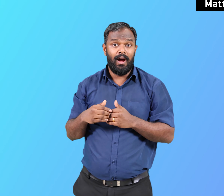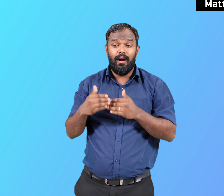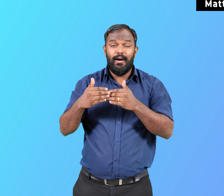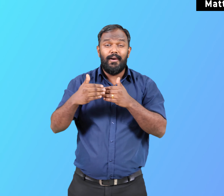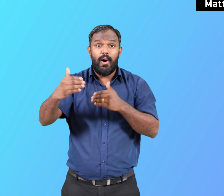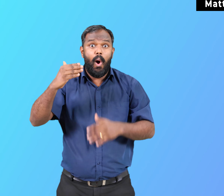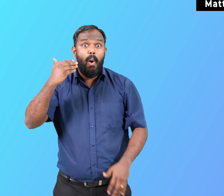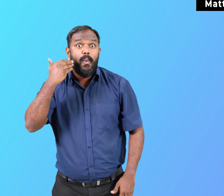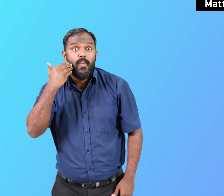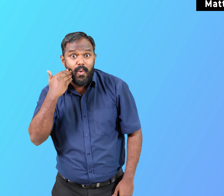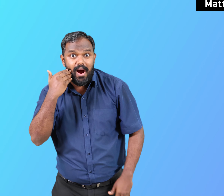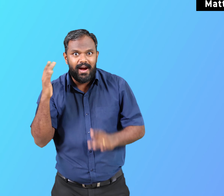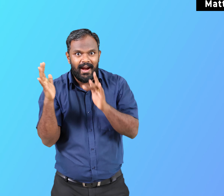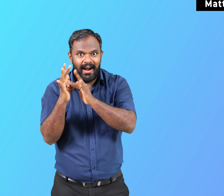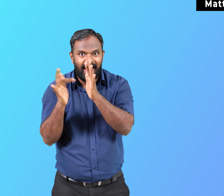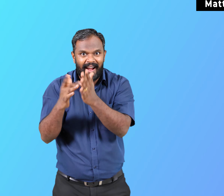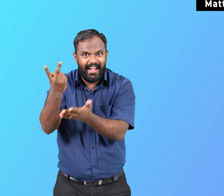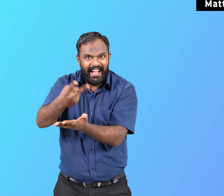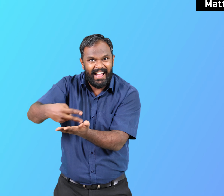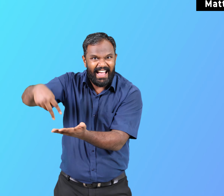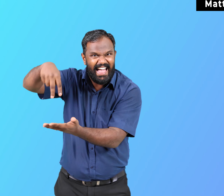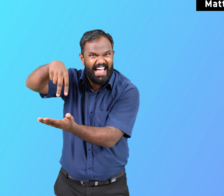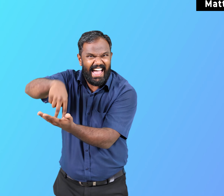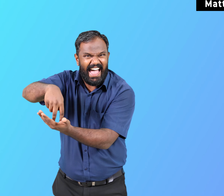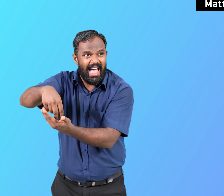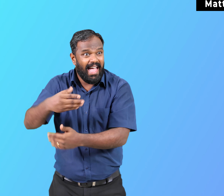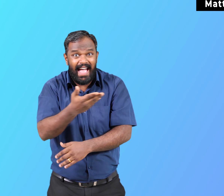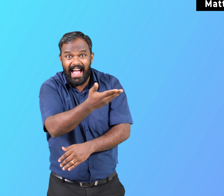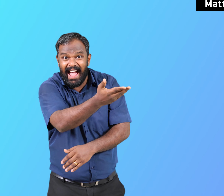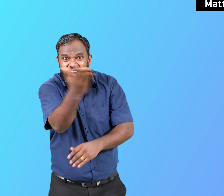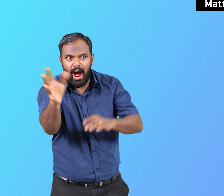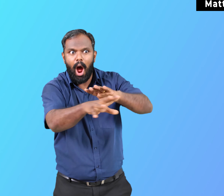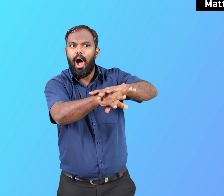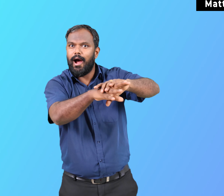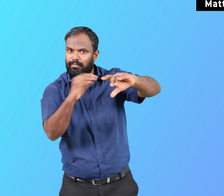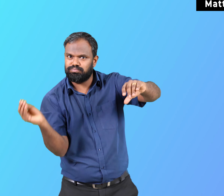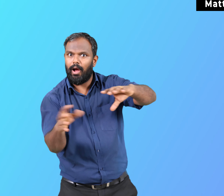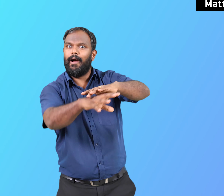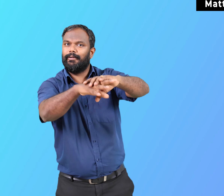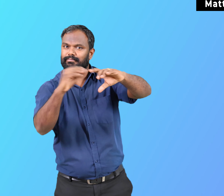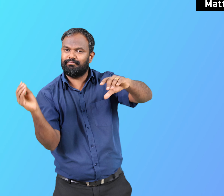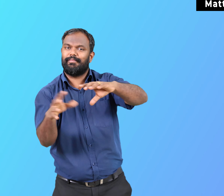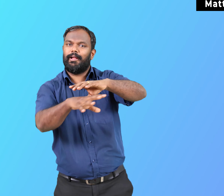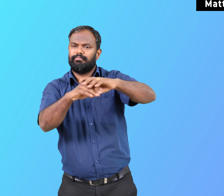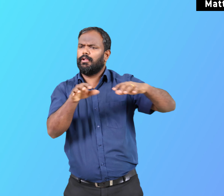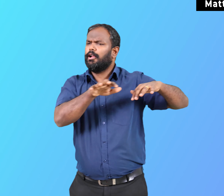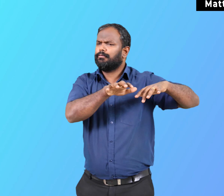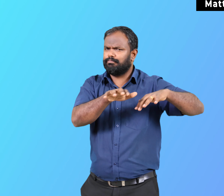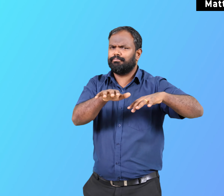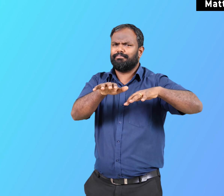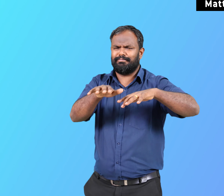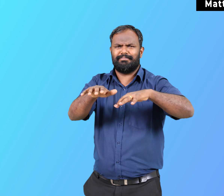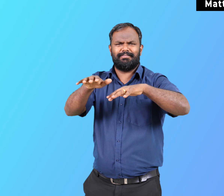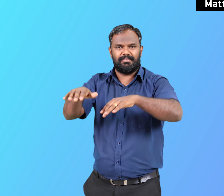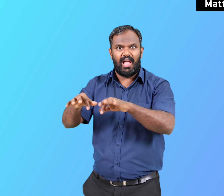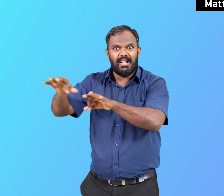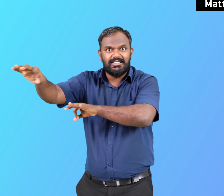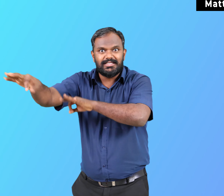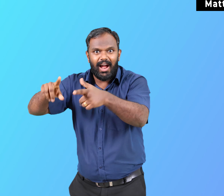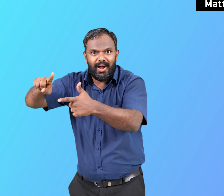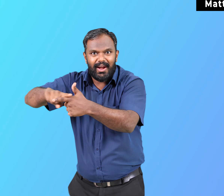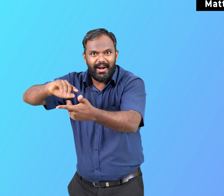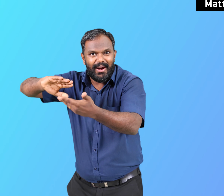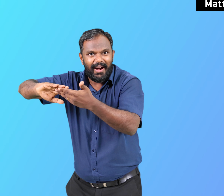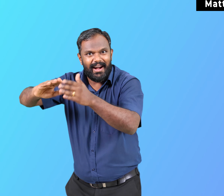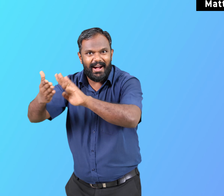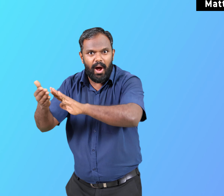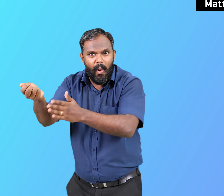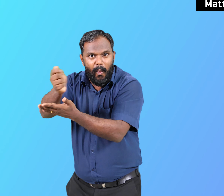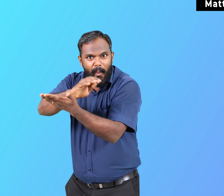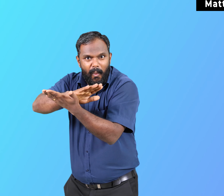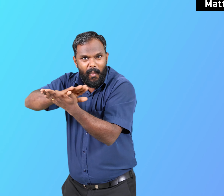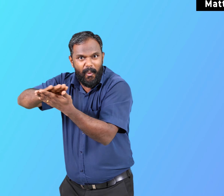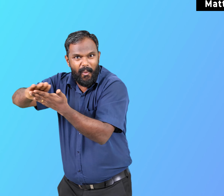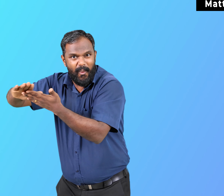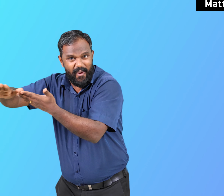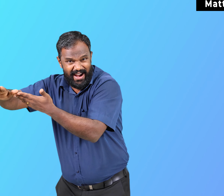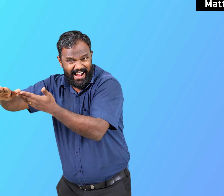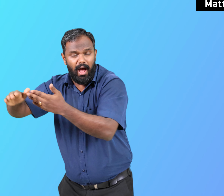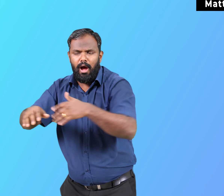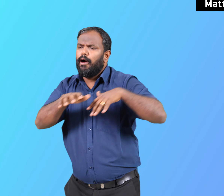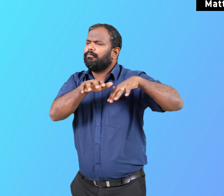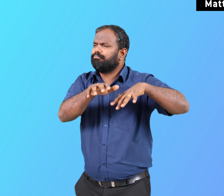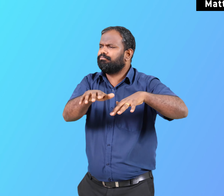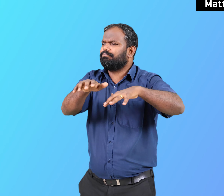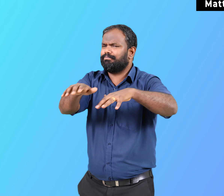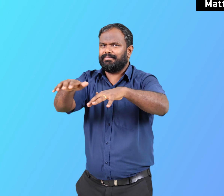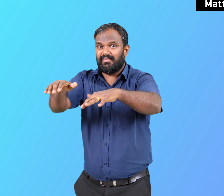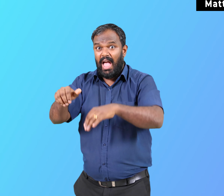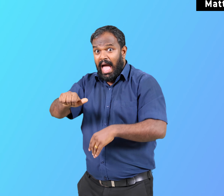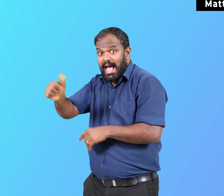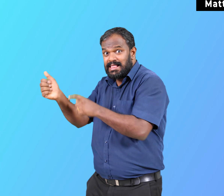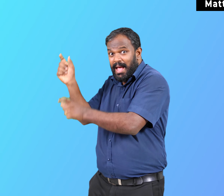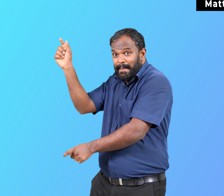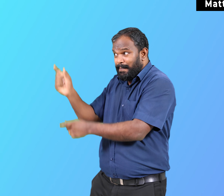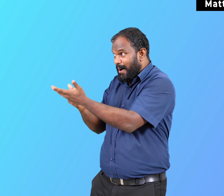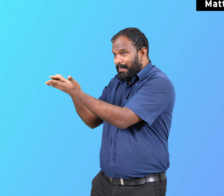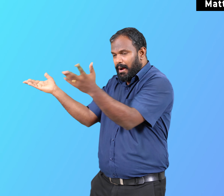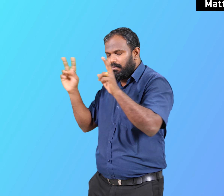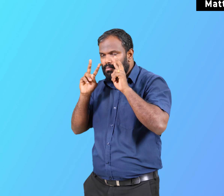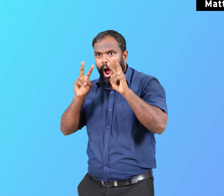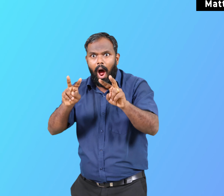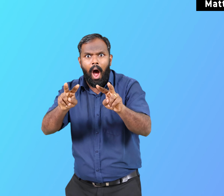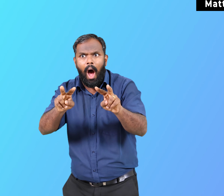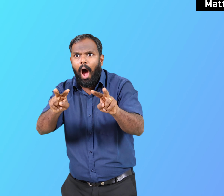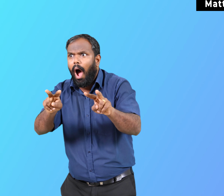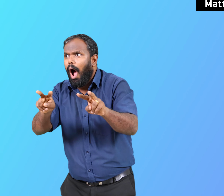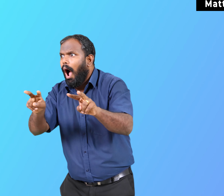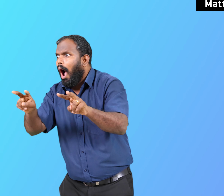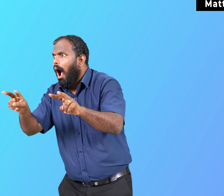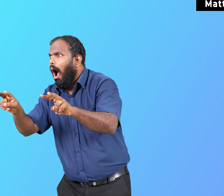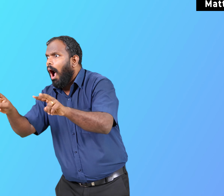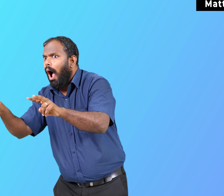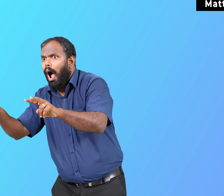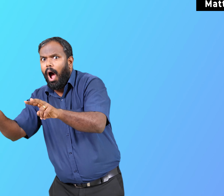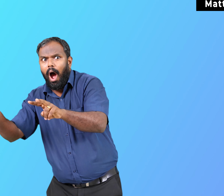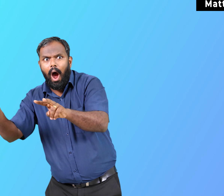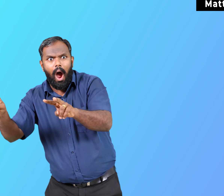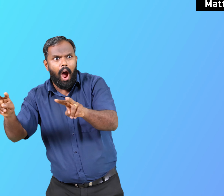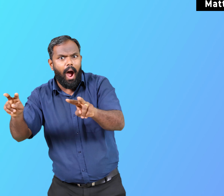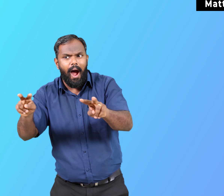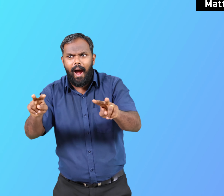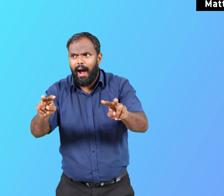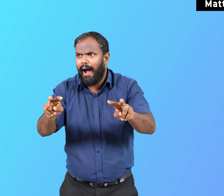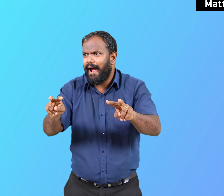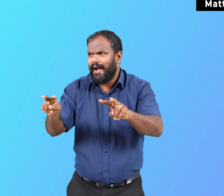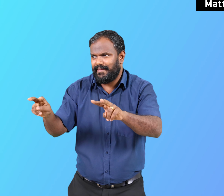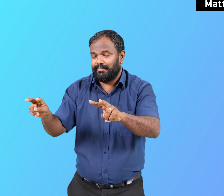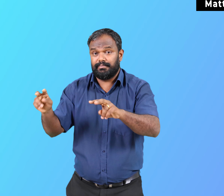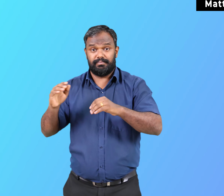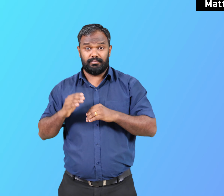They came out of the graves. And after Jesus was raised from death, they went into the holy city of Jerusalem, and many people saw them.